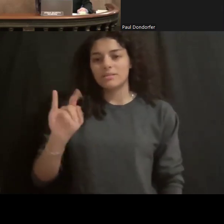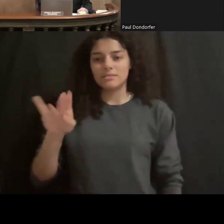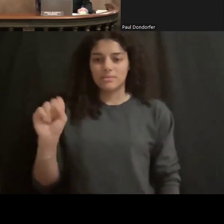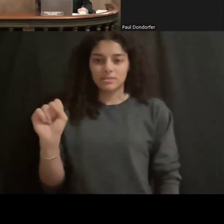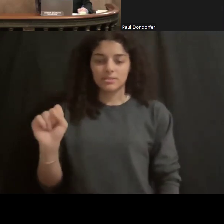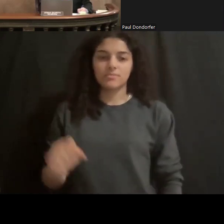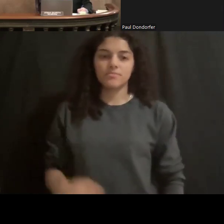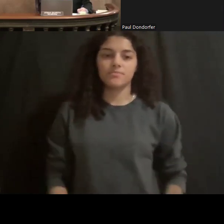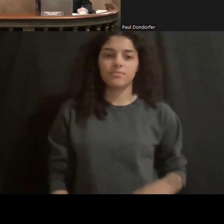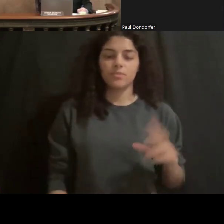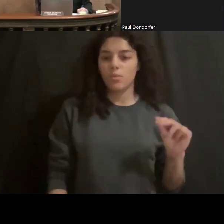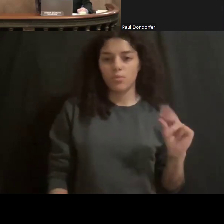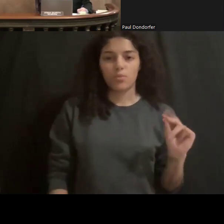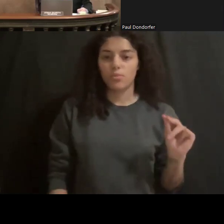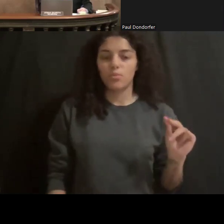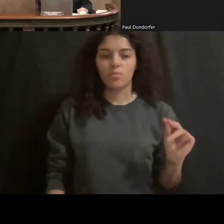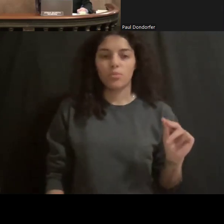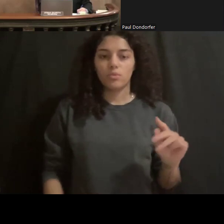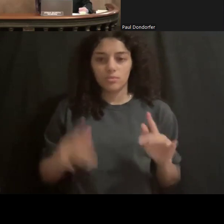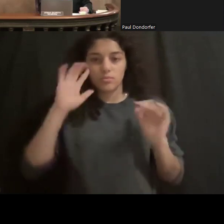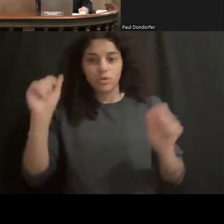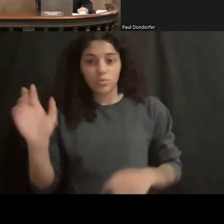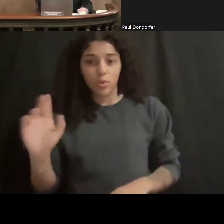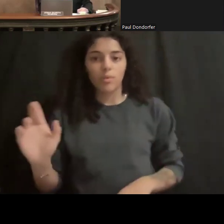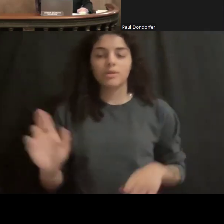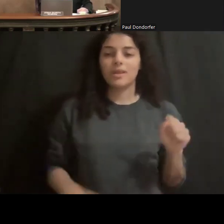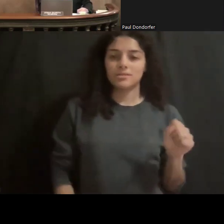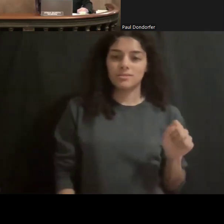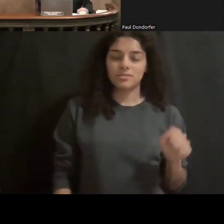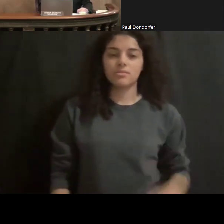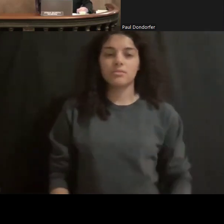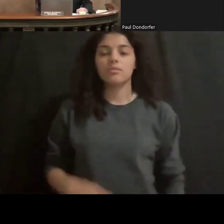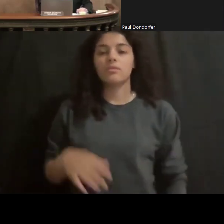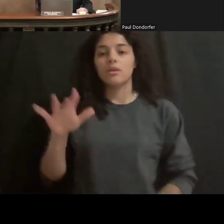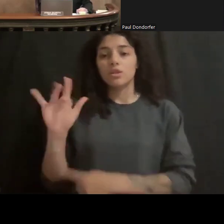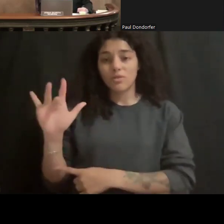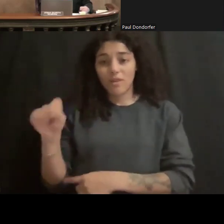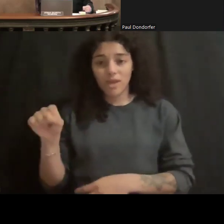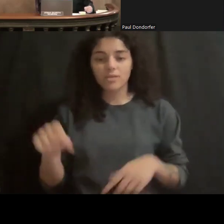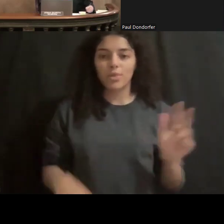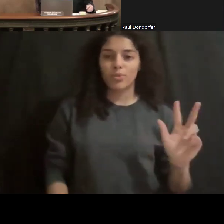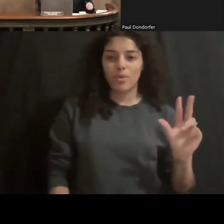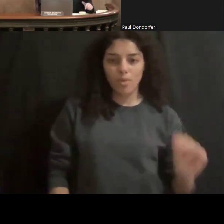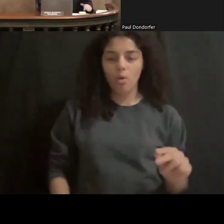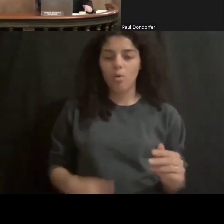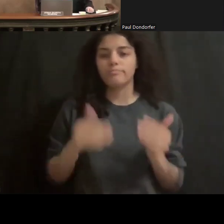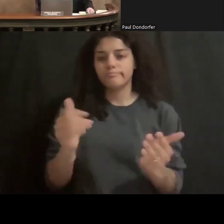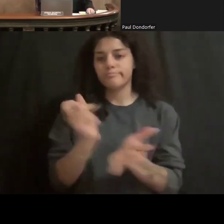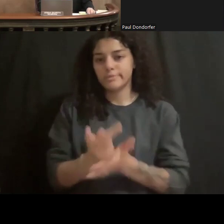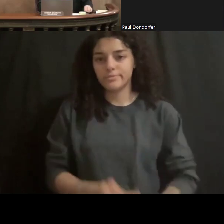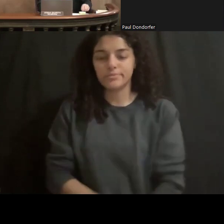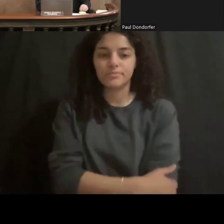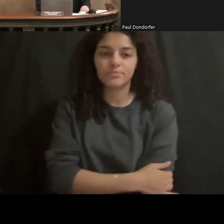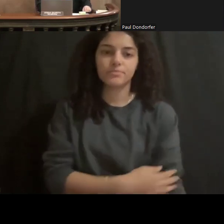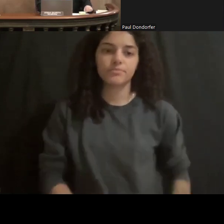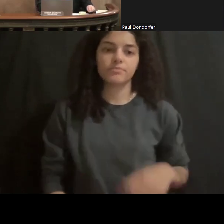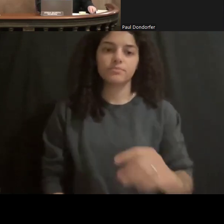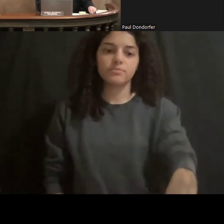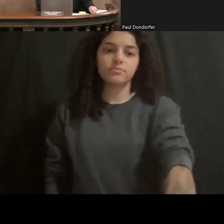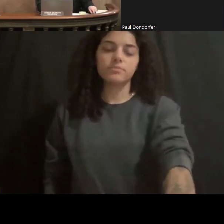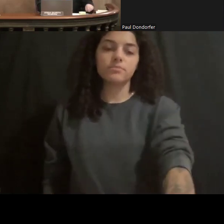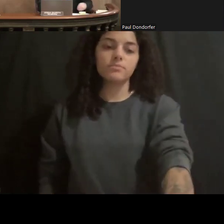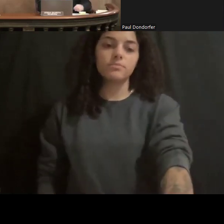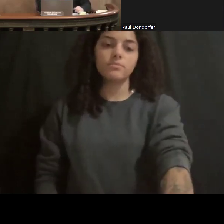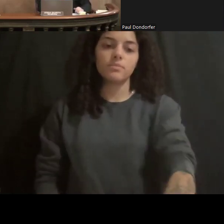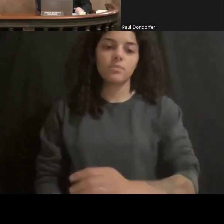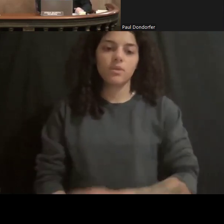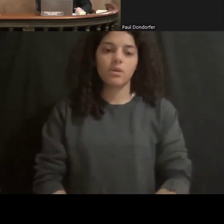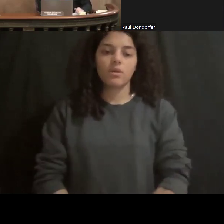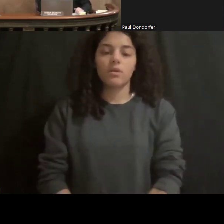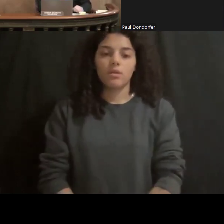Miss Vasquez Simmons votes no President Roman yes President Roman votes yes 25 to3 resolution passes